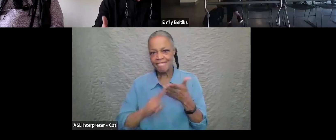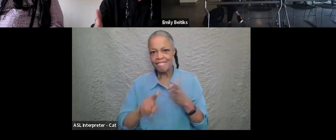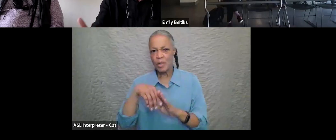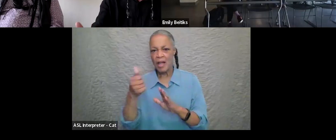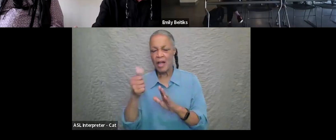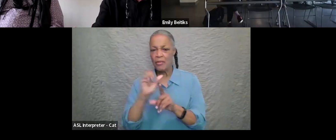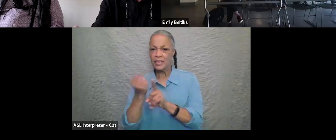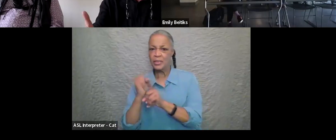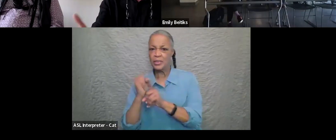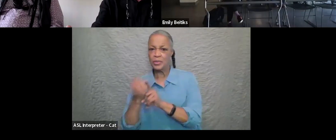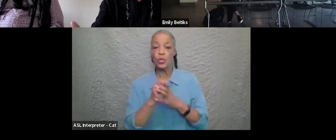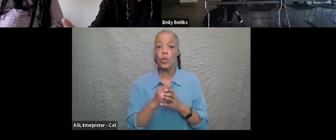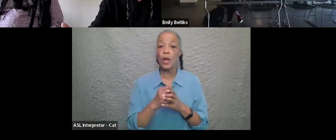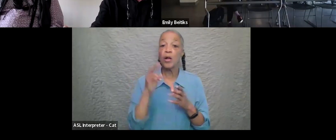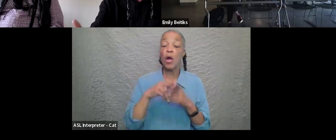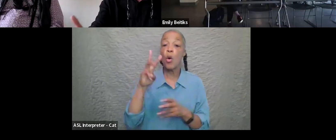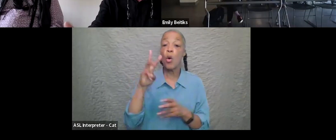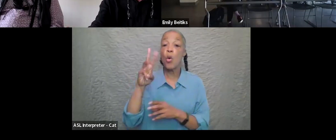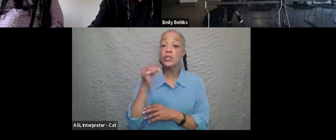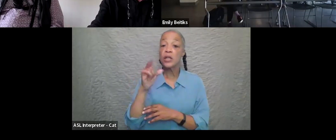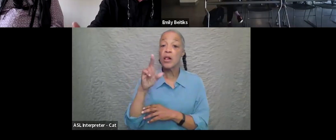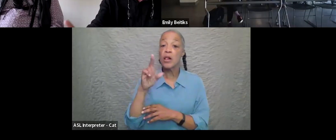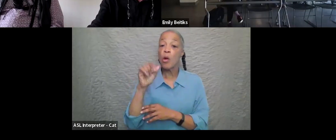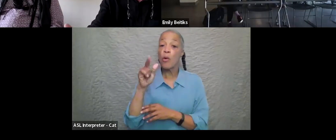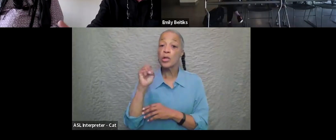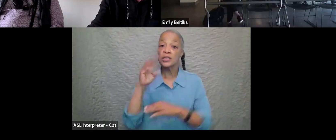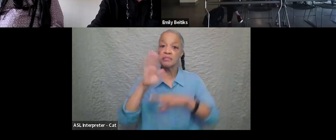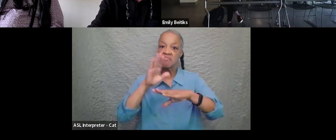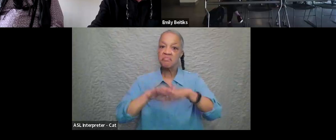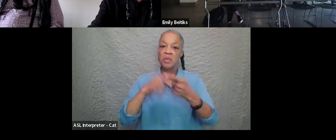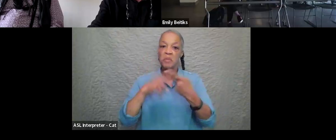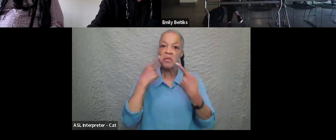where whistleblowers, insiders, had spoken out about abuses in research studies,